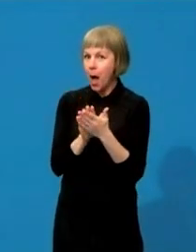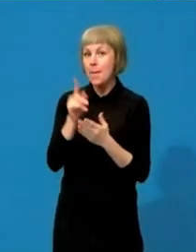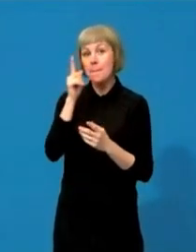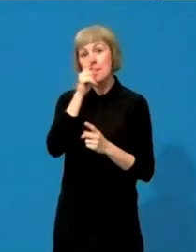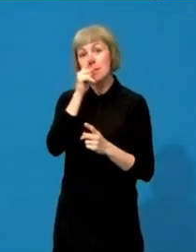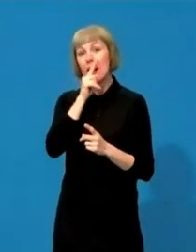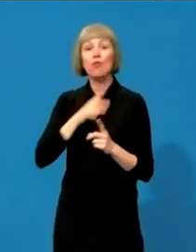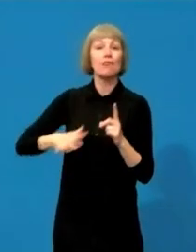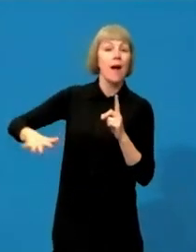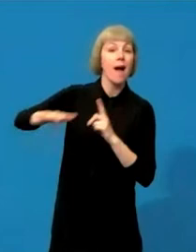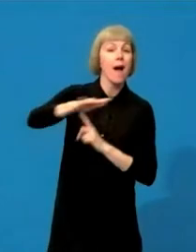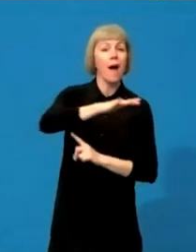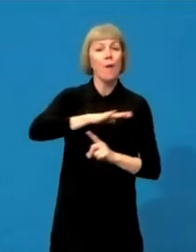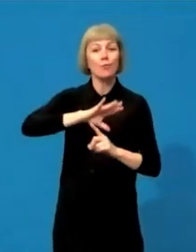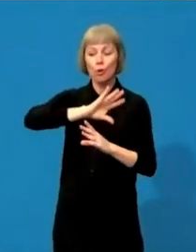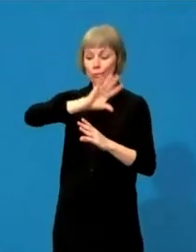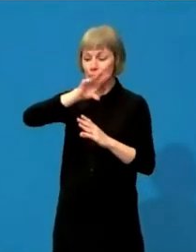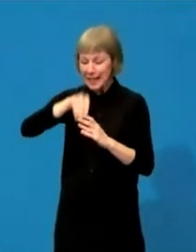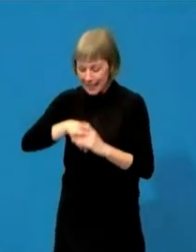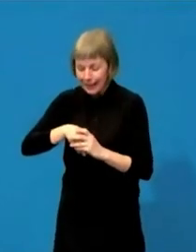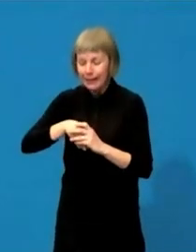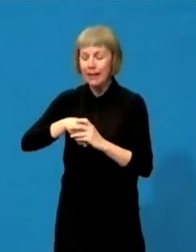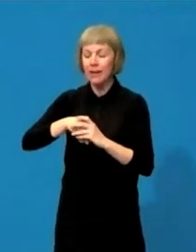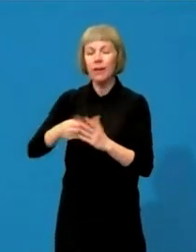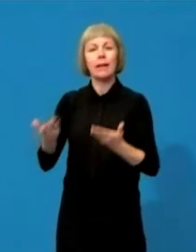to be healthy and have wellbeing?